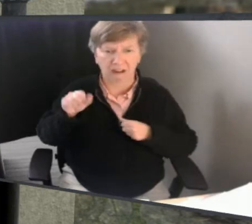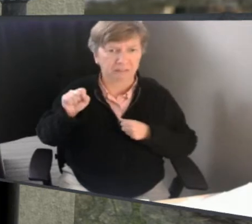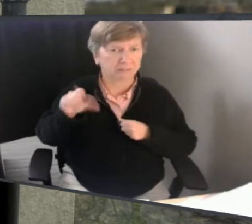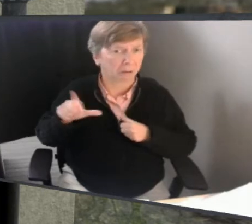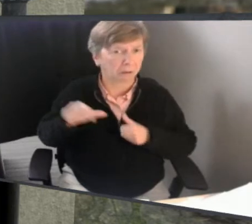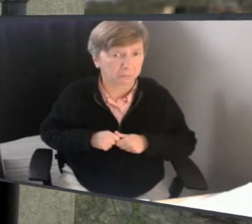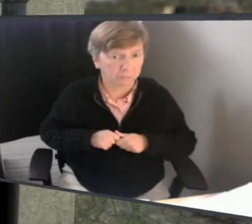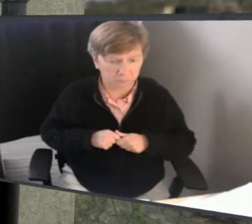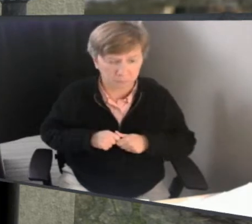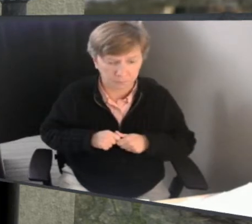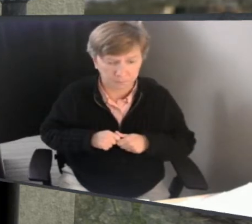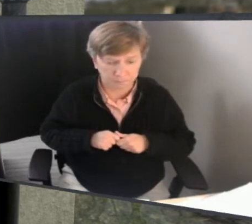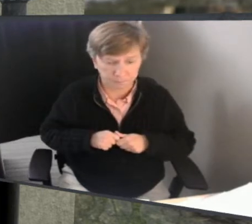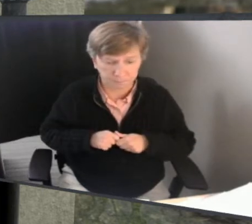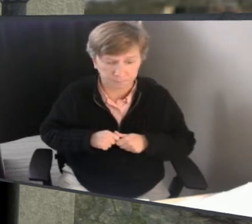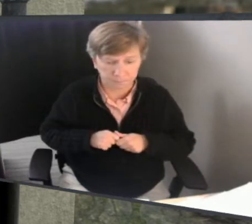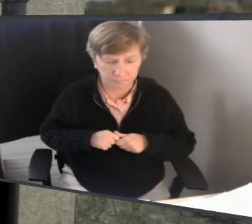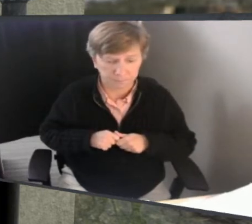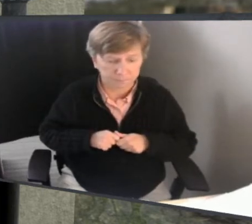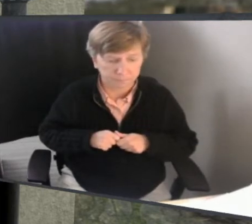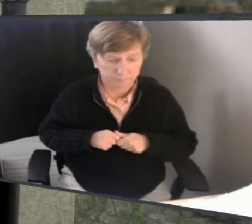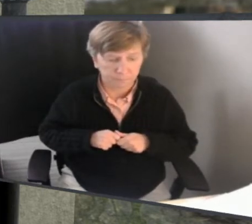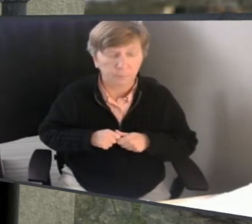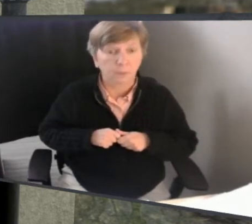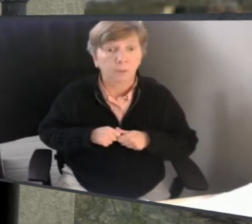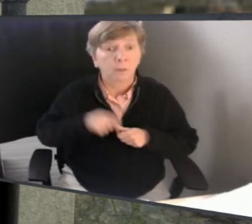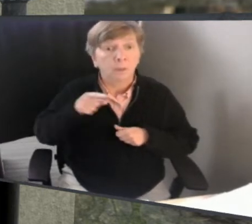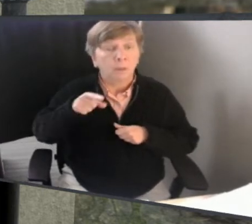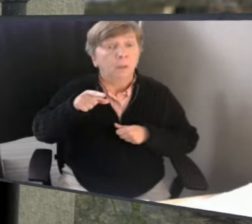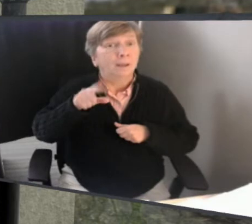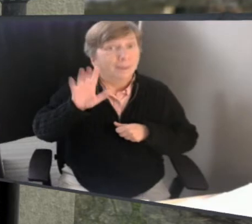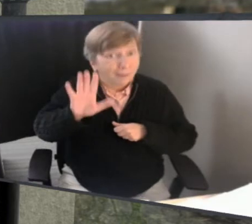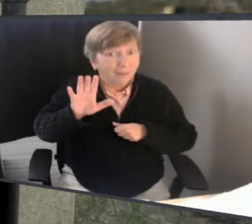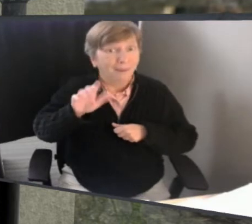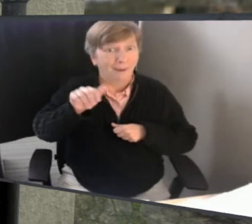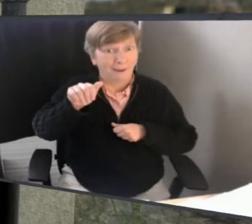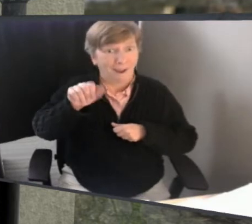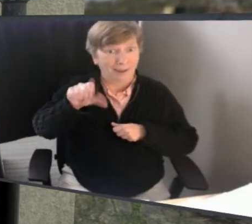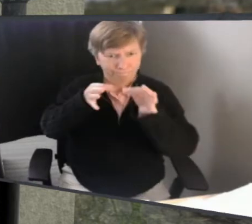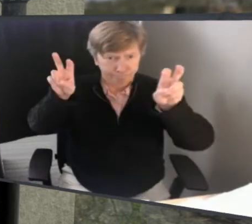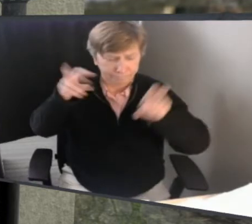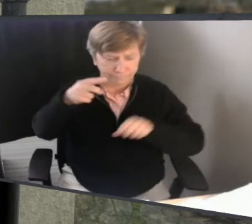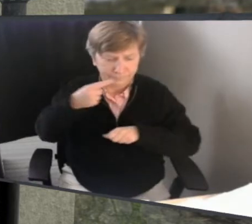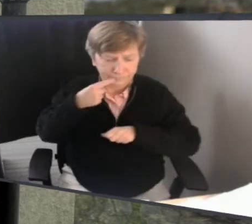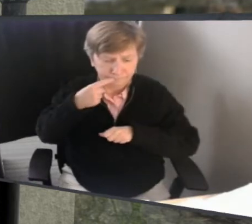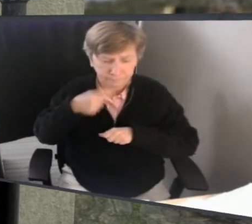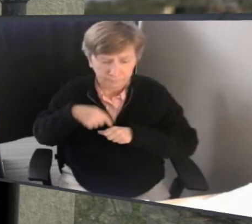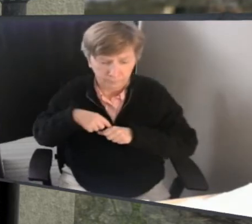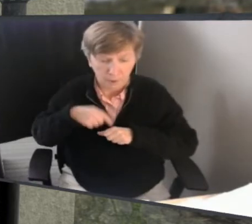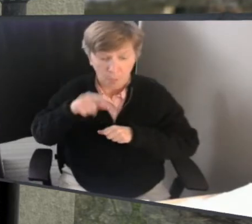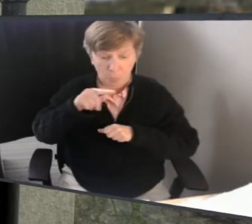primary language is sign language, here in America, American Sign Language. The National Association of